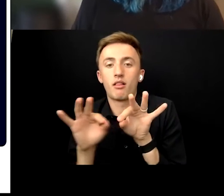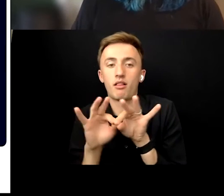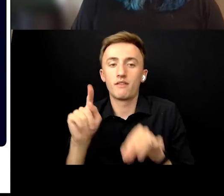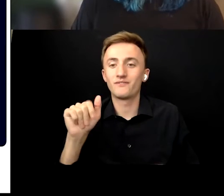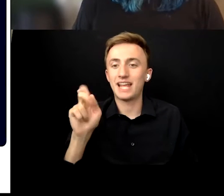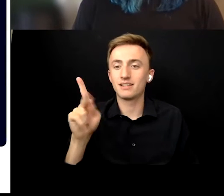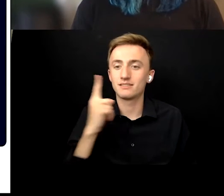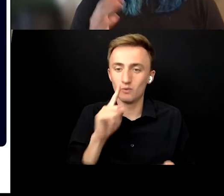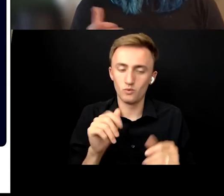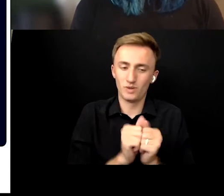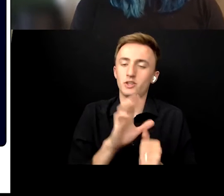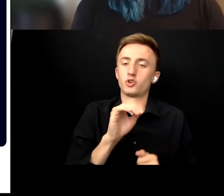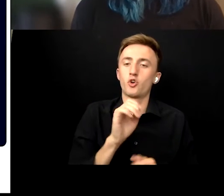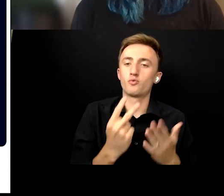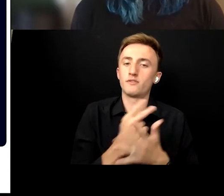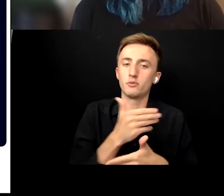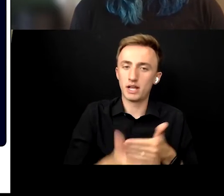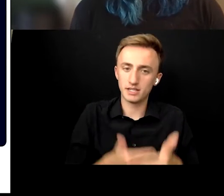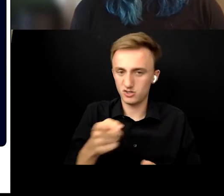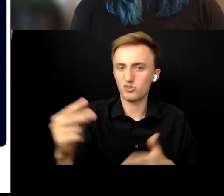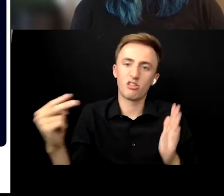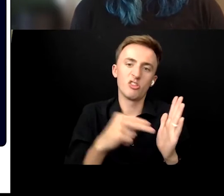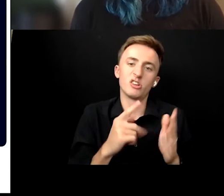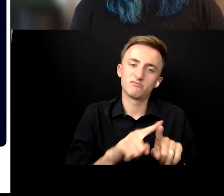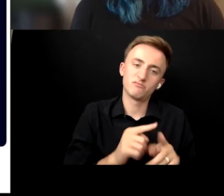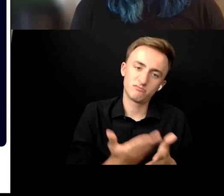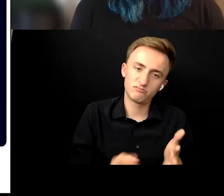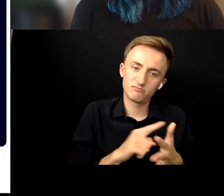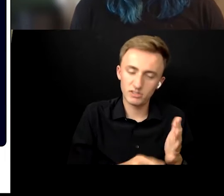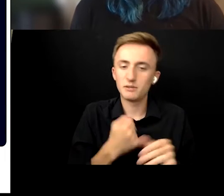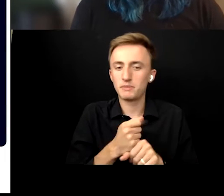review process to take a look at these things. Make sure the user is getting the best experience